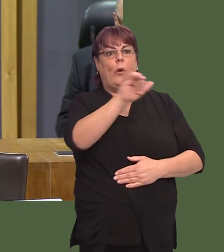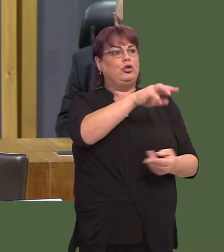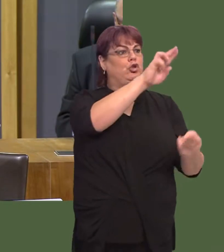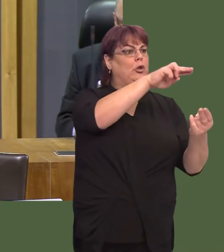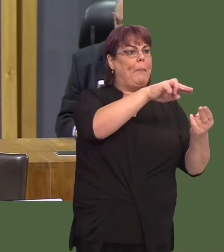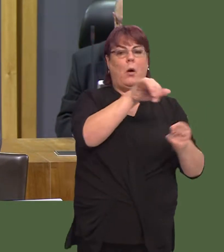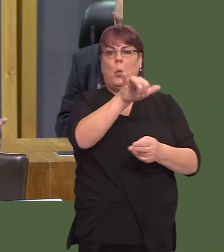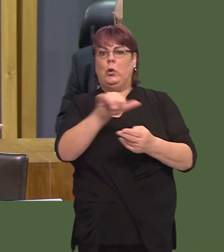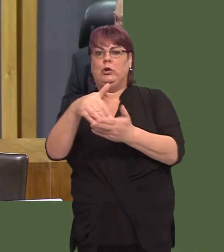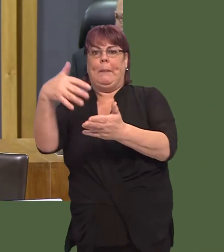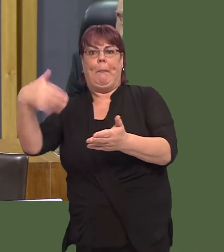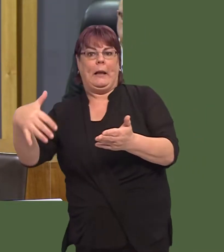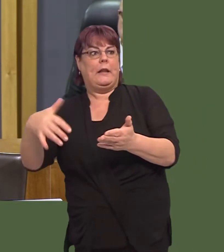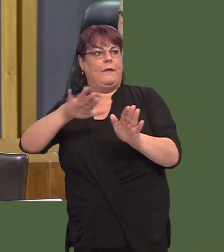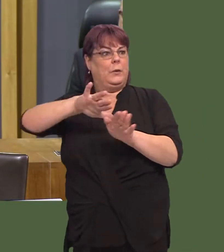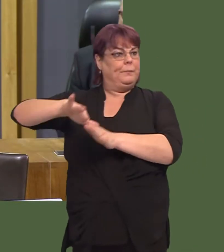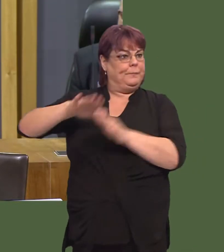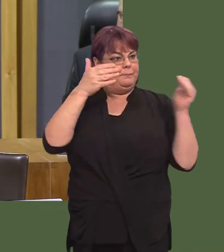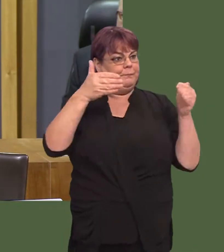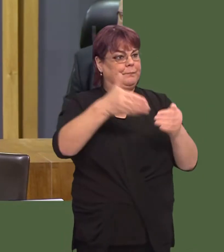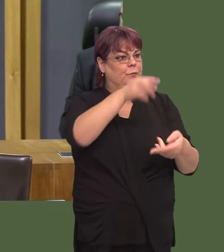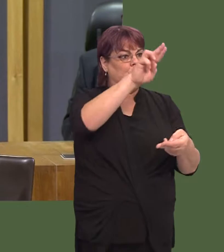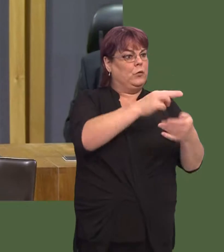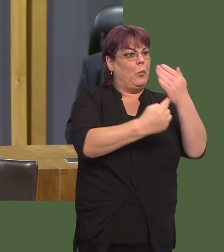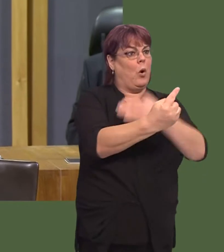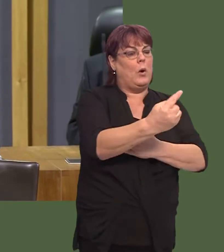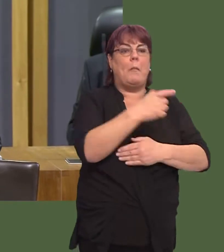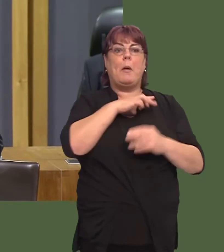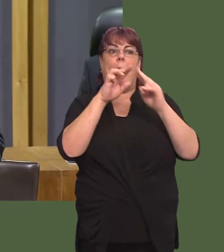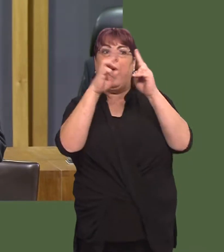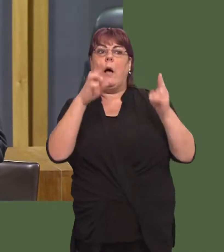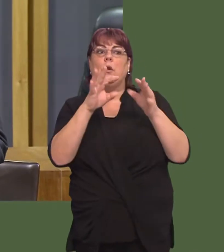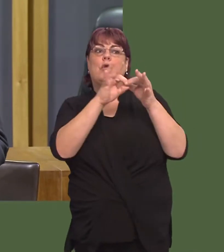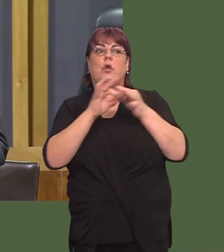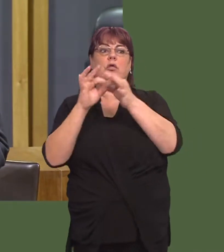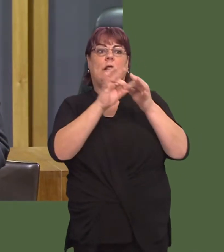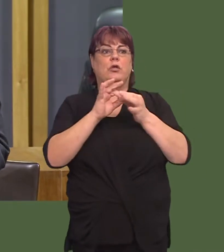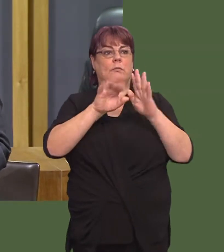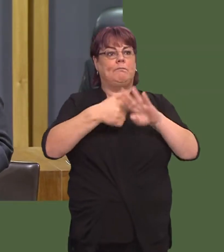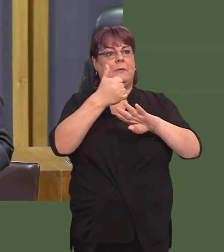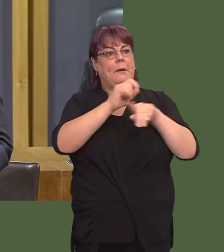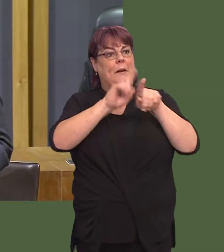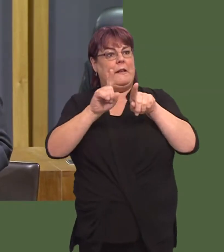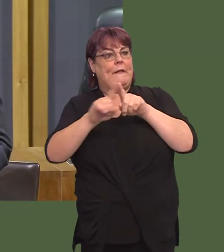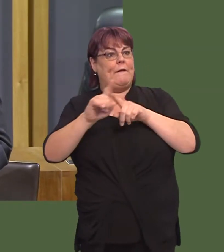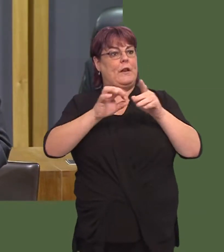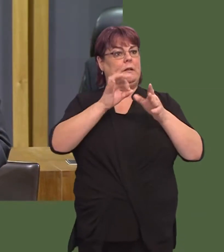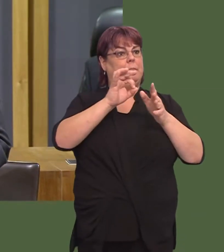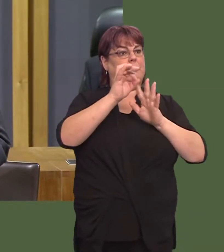Welsh Government, local authorities and housing associations, perhaps when theyíre doing the various schemes that youíve been referring to, can remind people how important it is